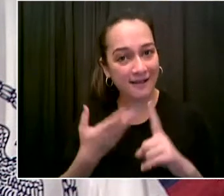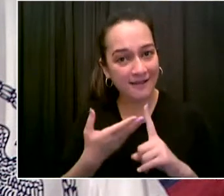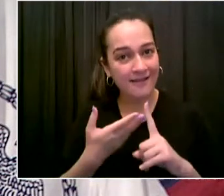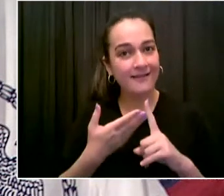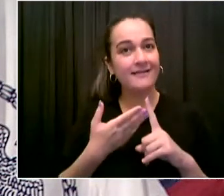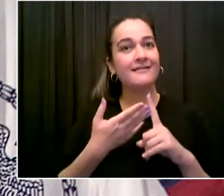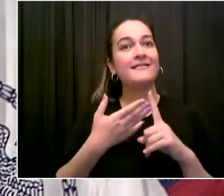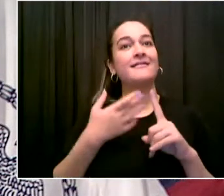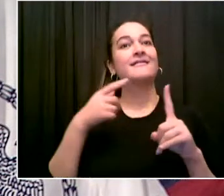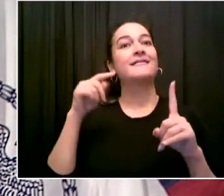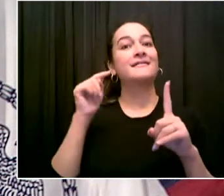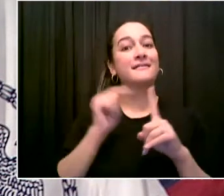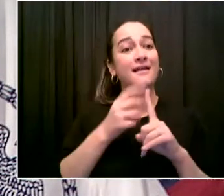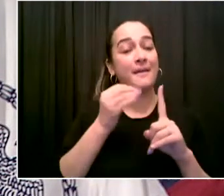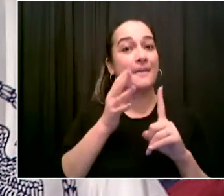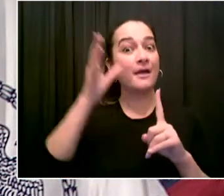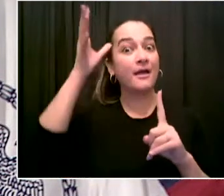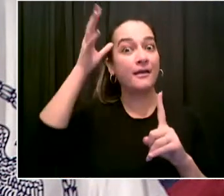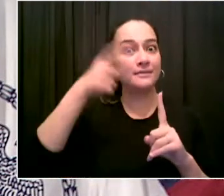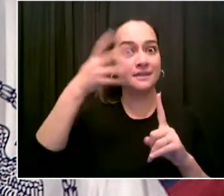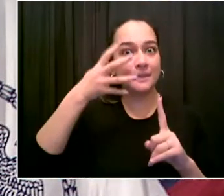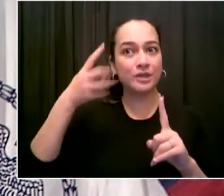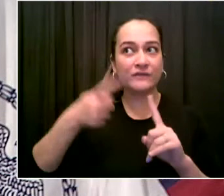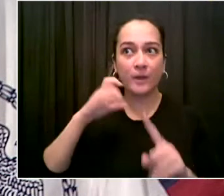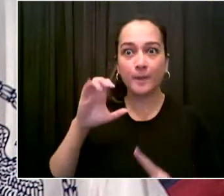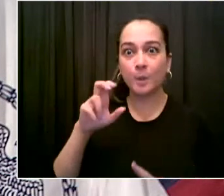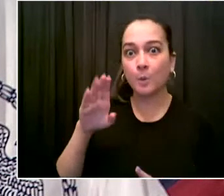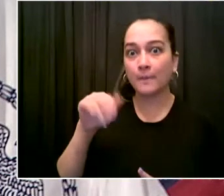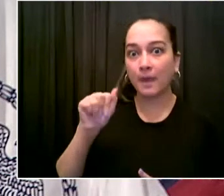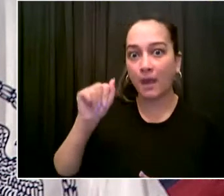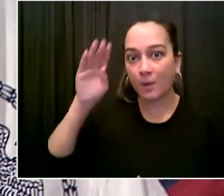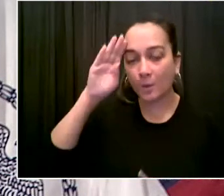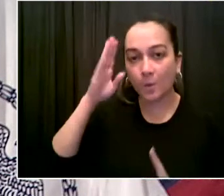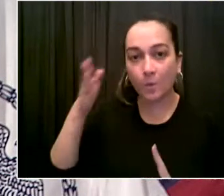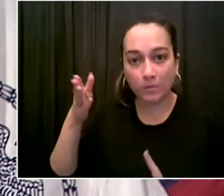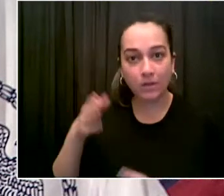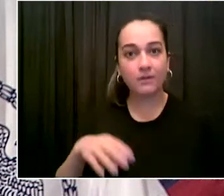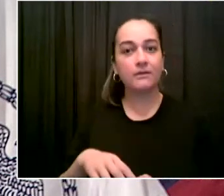WOMAN, LATINA, CHD ILOF CUBAN IMMIGRANTS IS VERY POWERFUL. IT SPEAKS TO